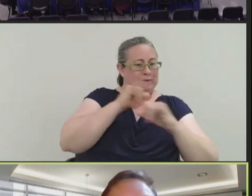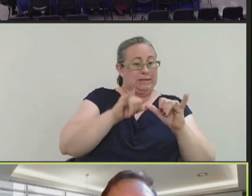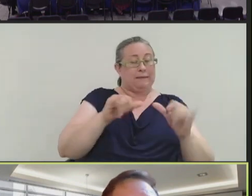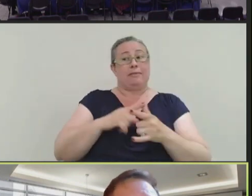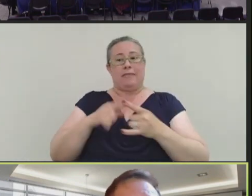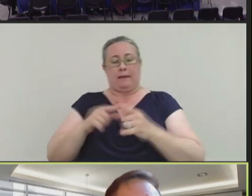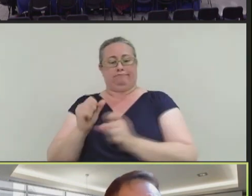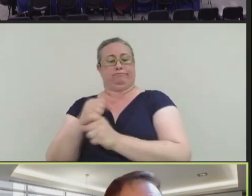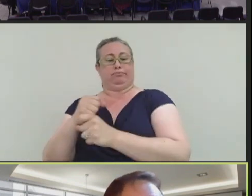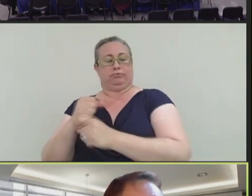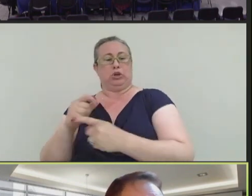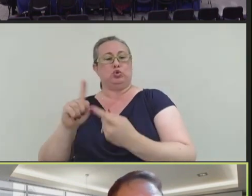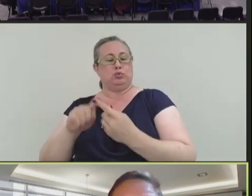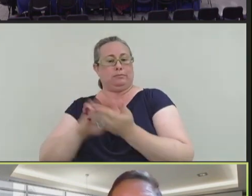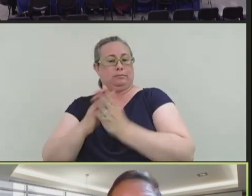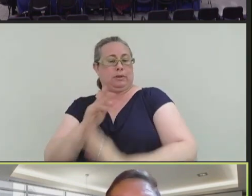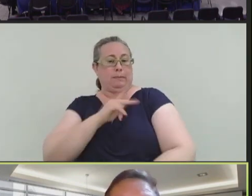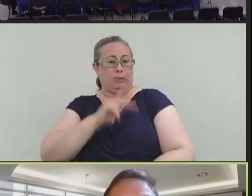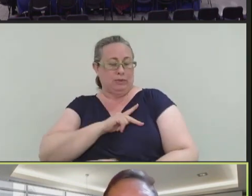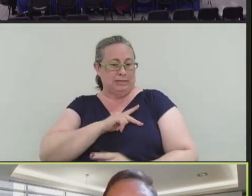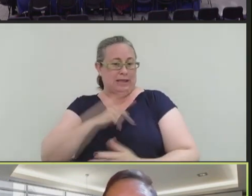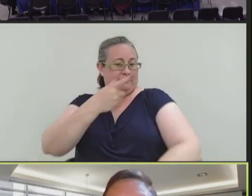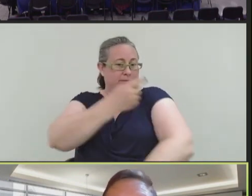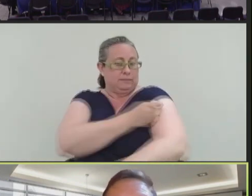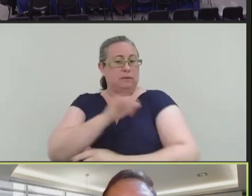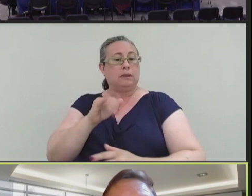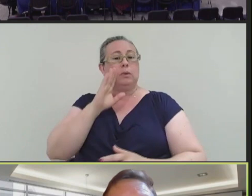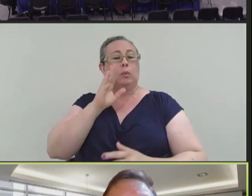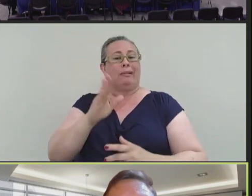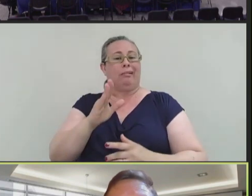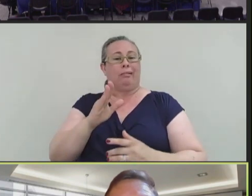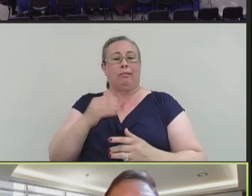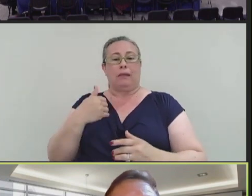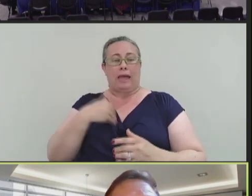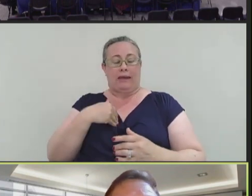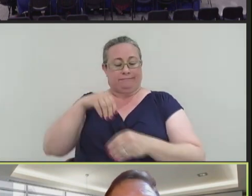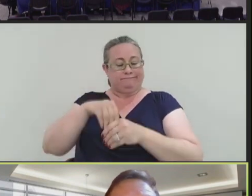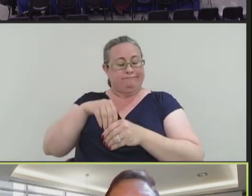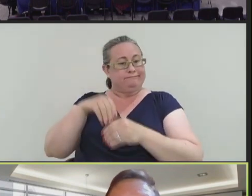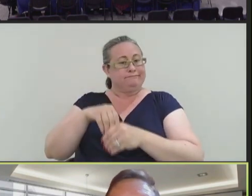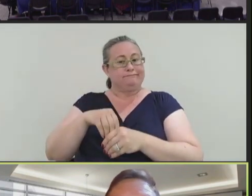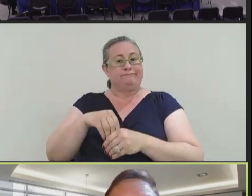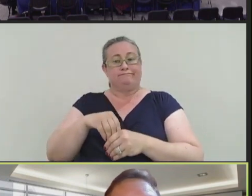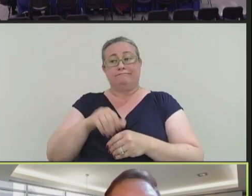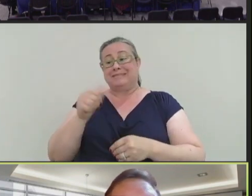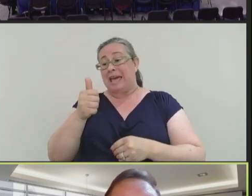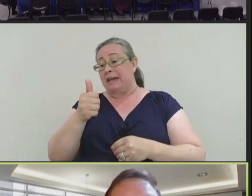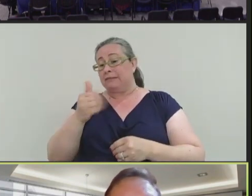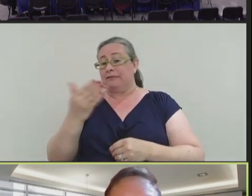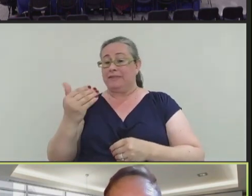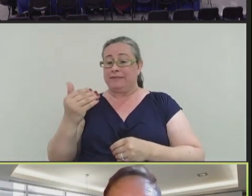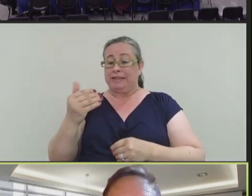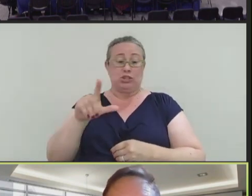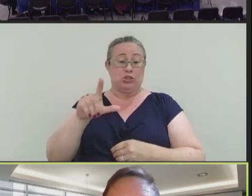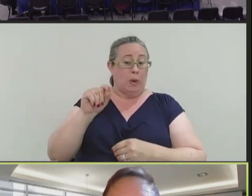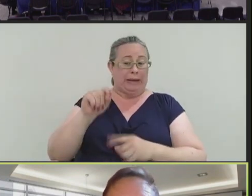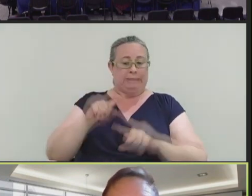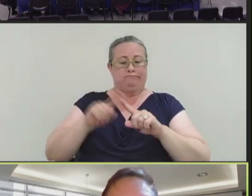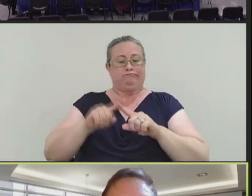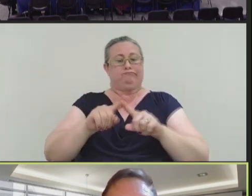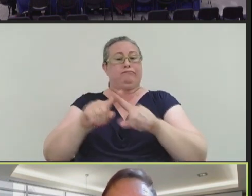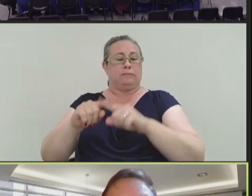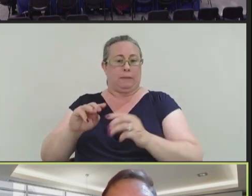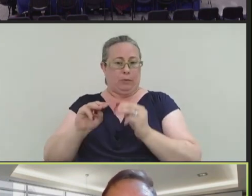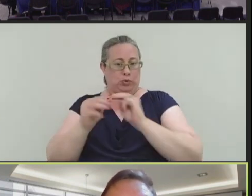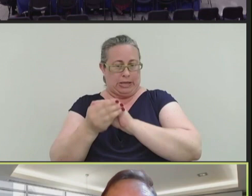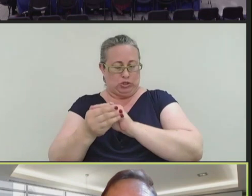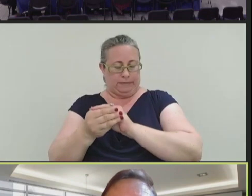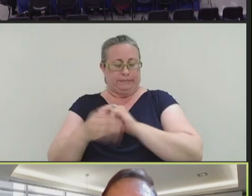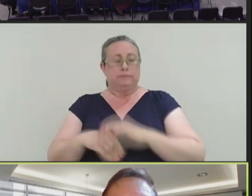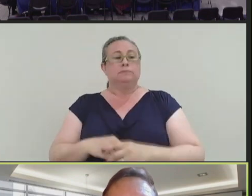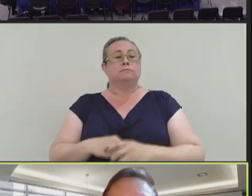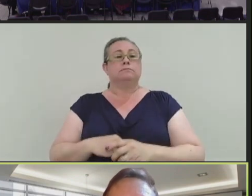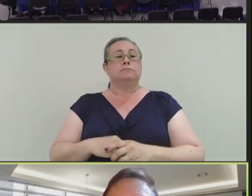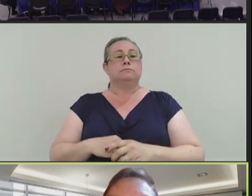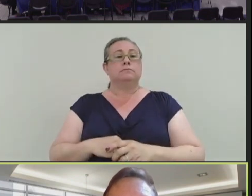a personalized vaccine that may consist of 10, 15, 20 different mutations. So you can see rapid